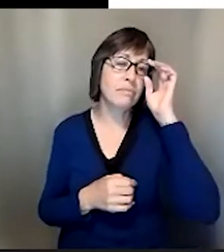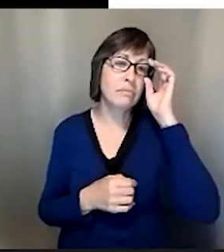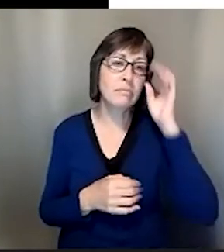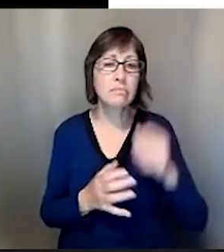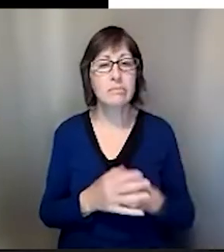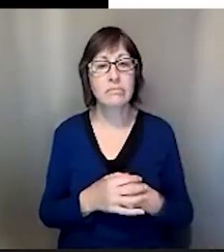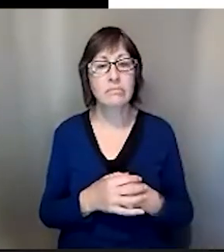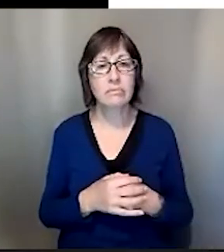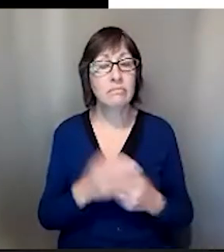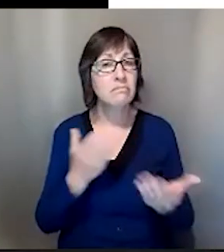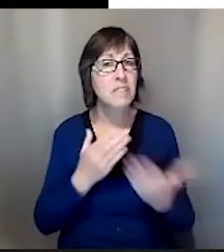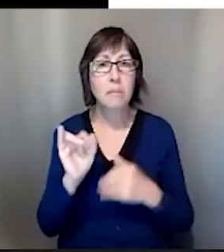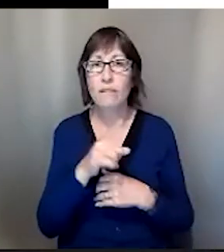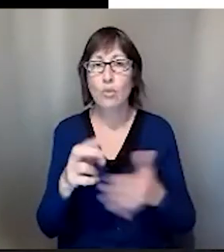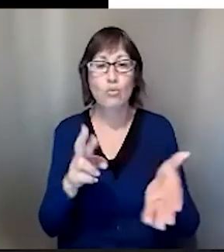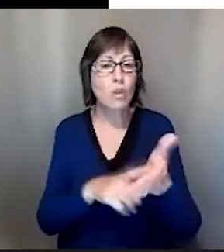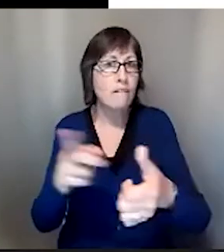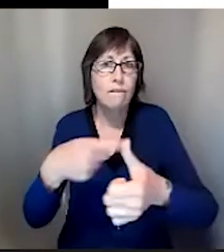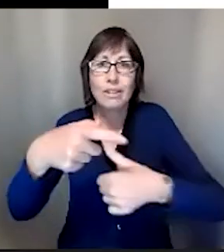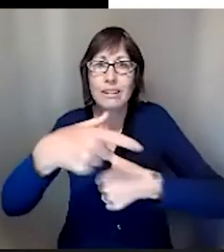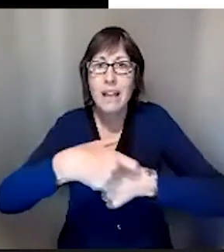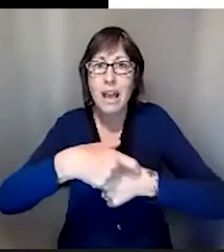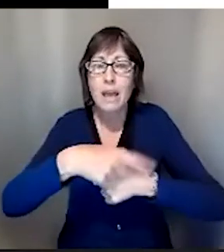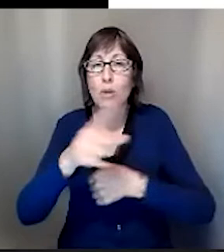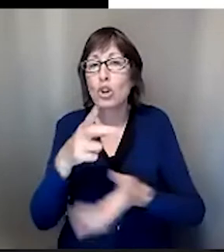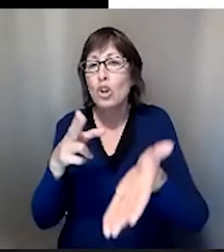Whether you are registering for the first time or logging into your already created